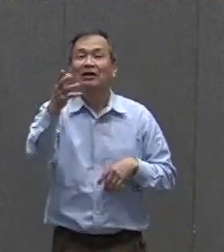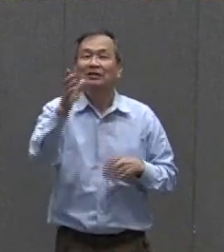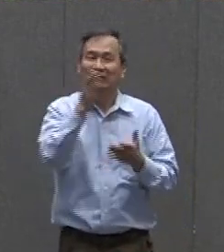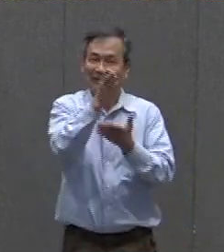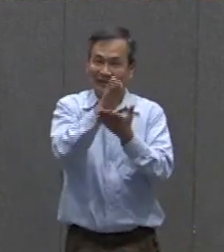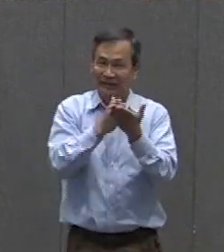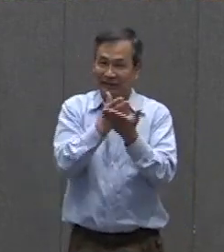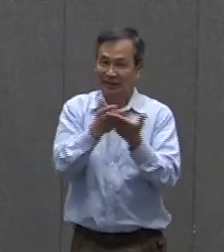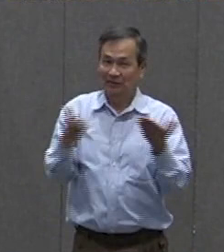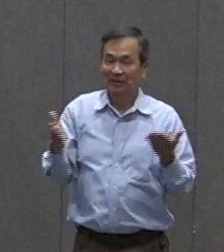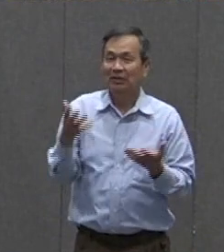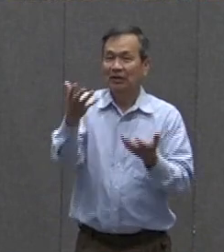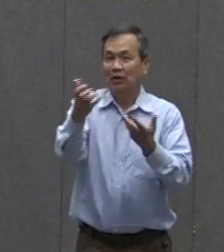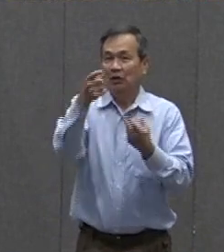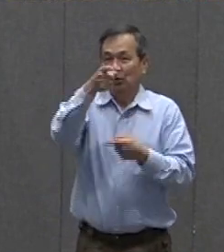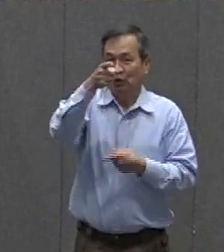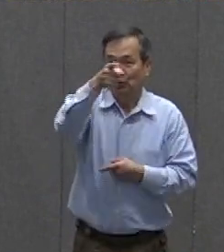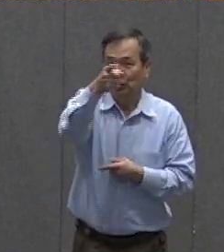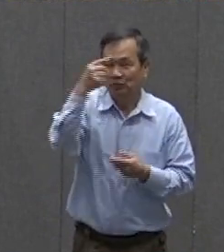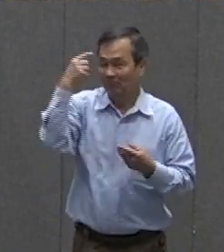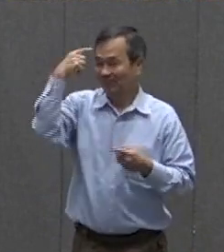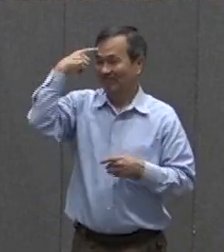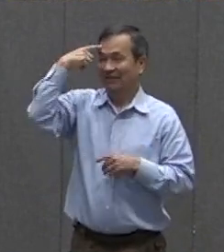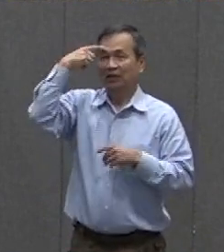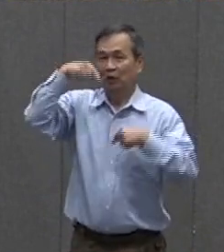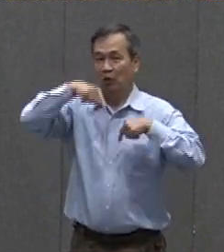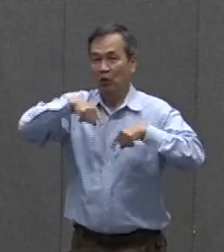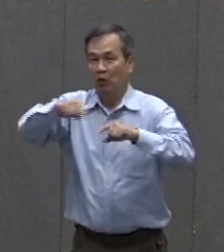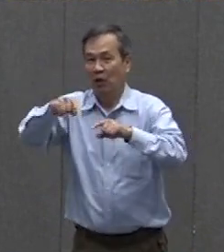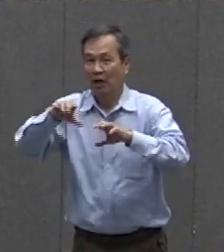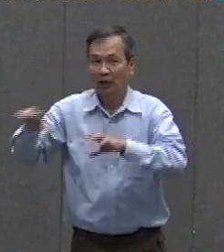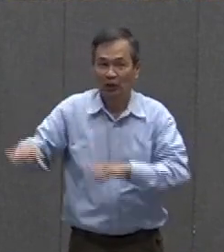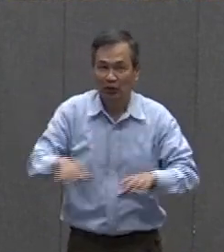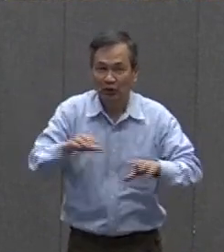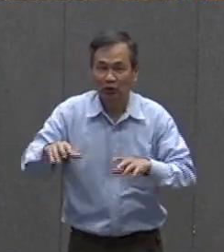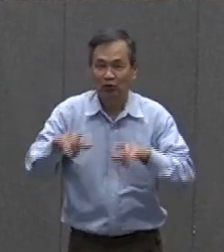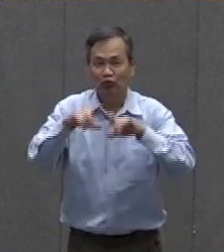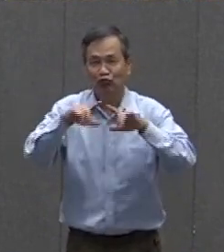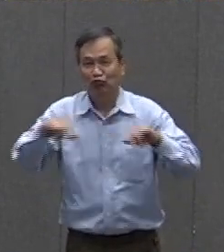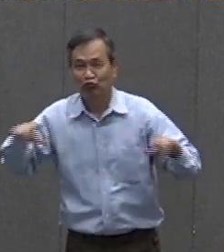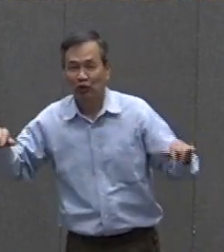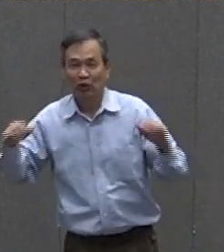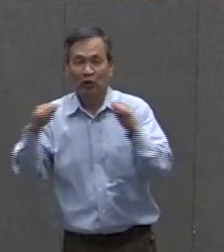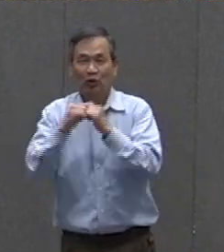that you might wanna think about as you are putting together activities for children that will help build